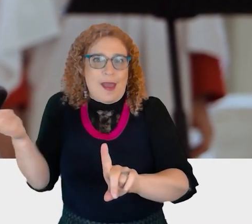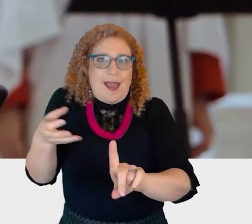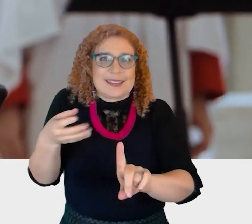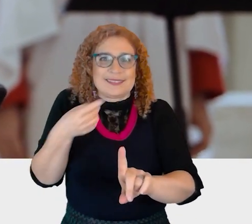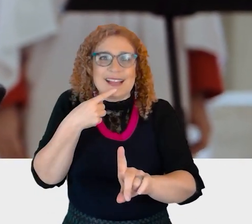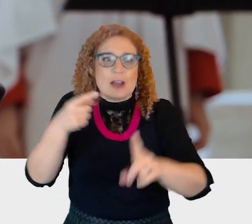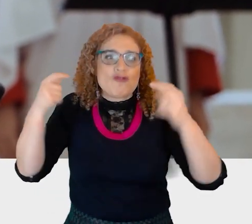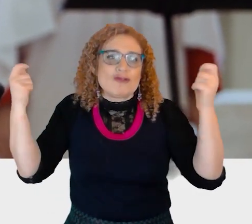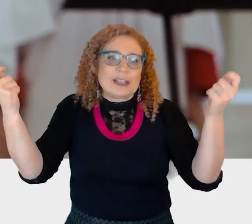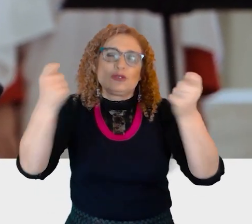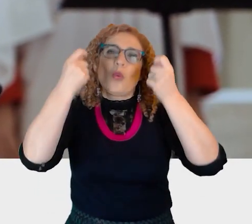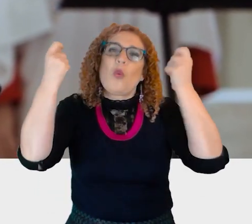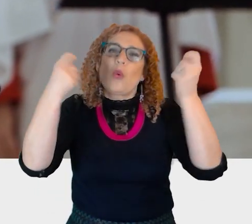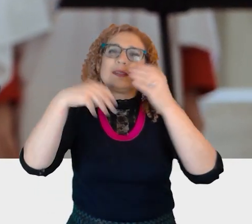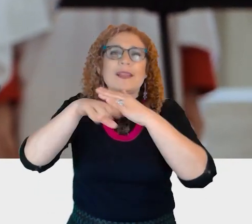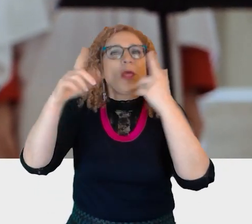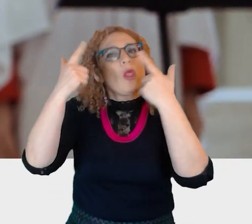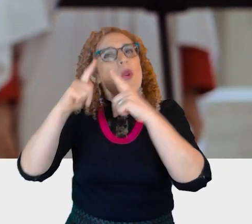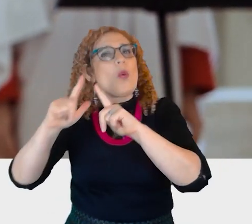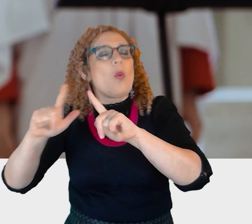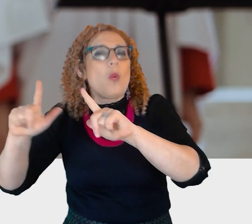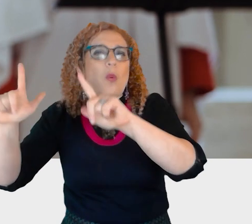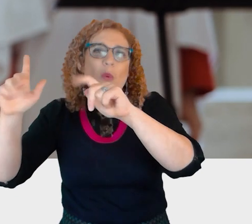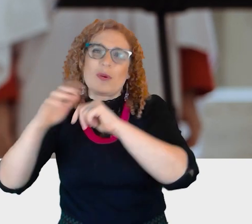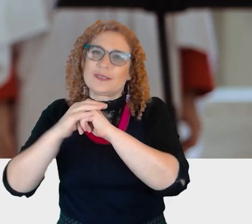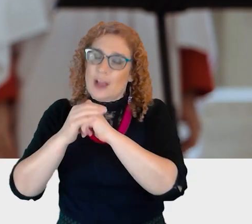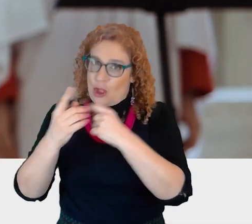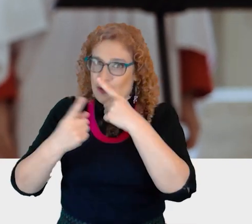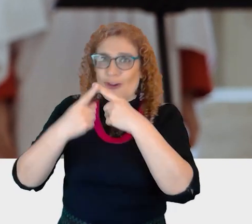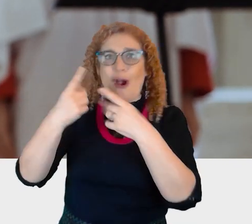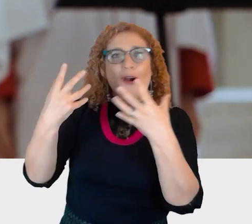Whose day is near